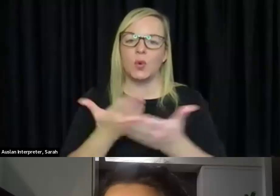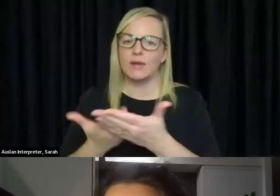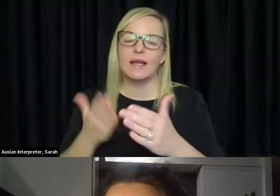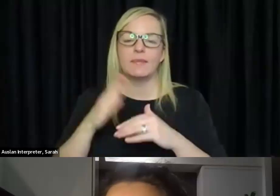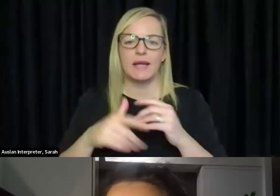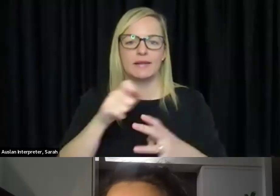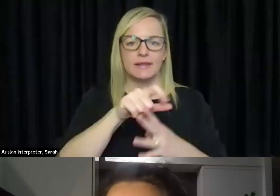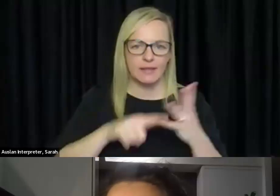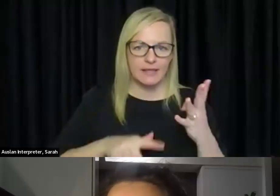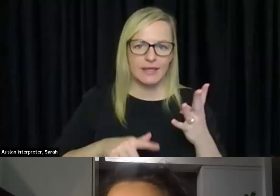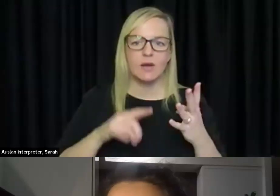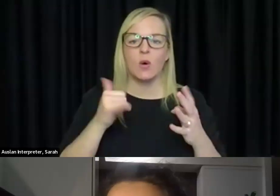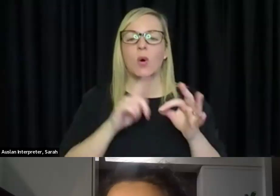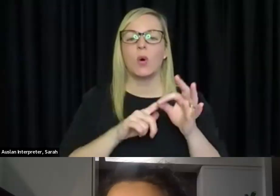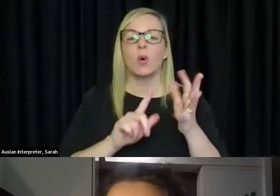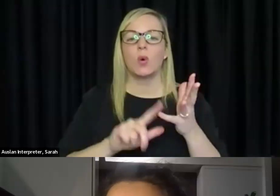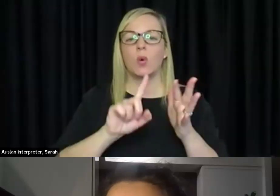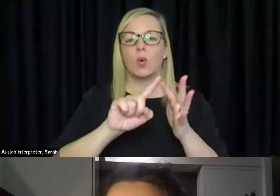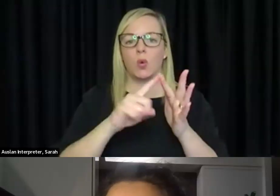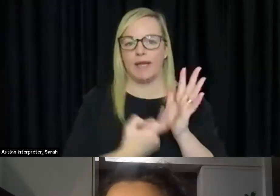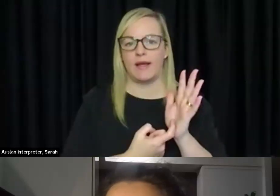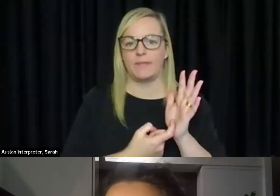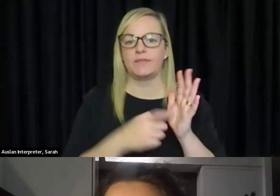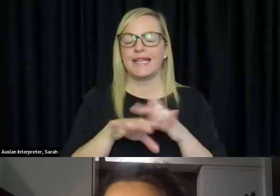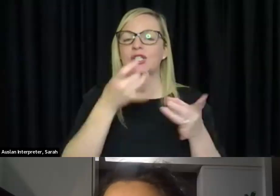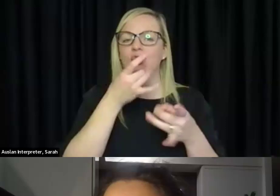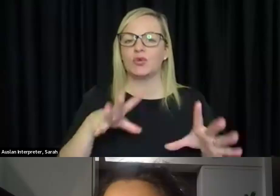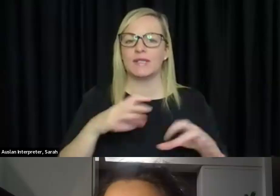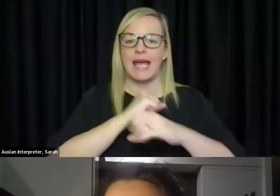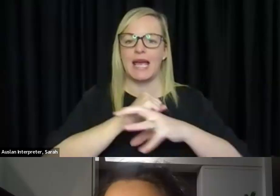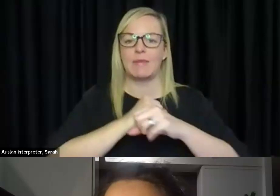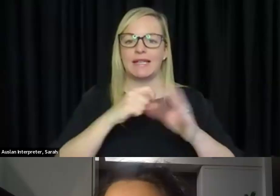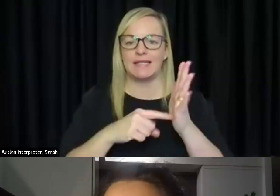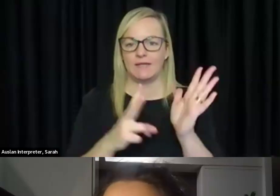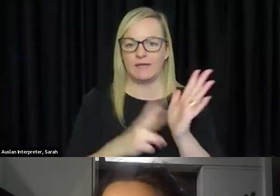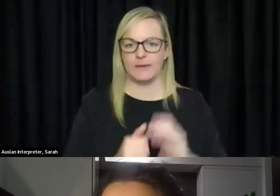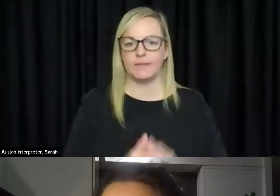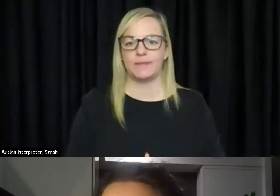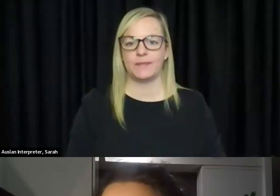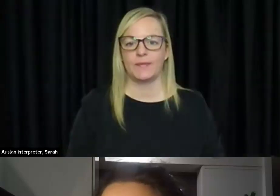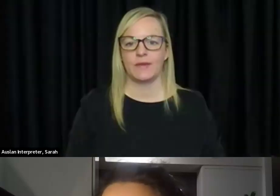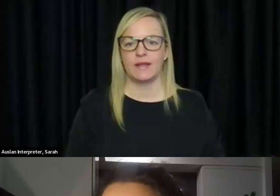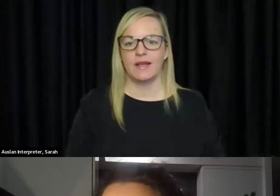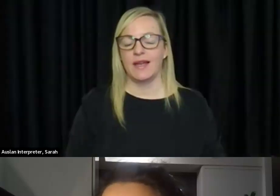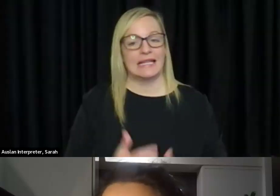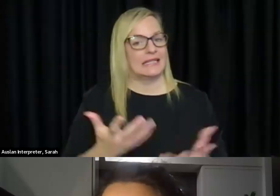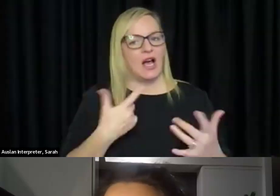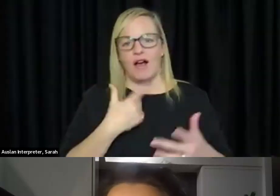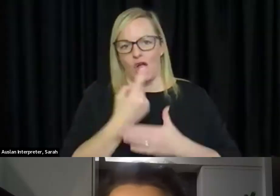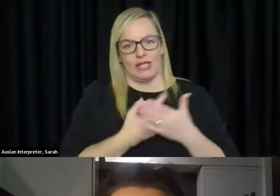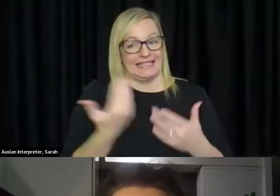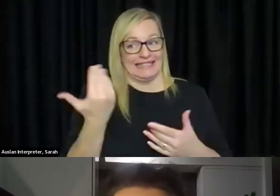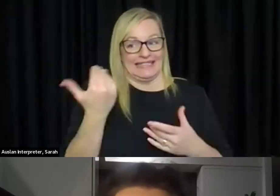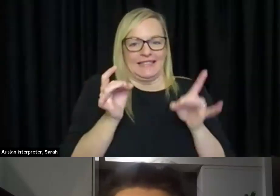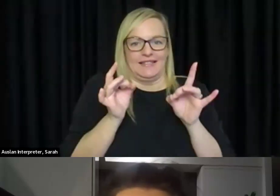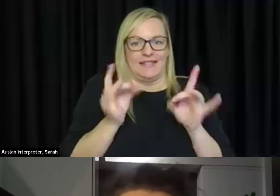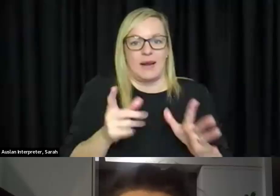about queerness in children's animated television. I am pretty early into my PhD, so I recently